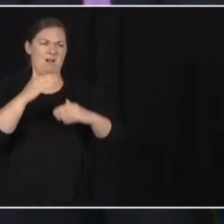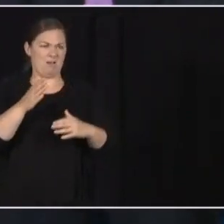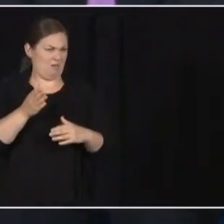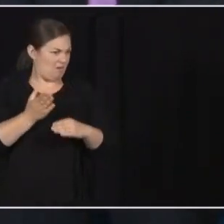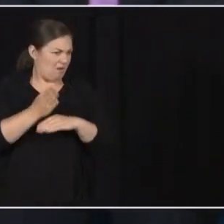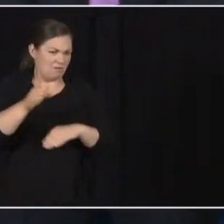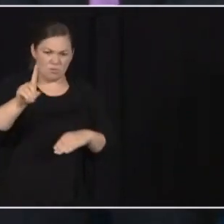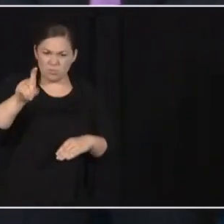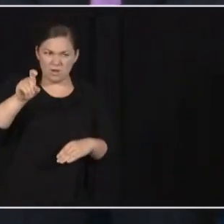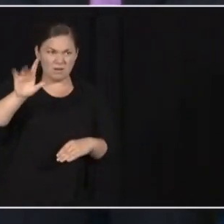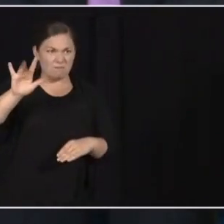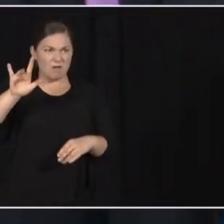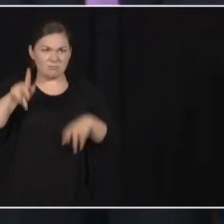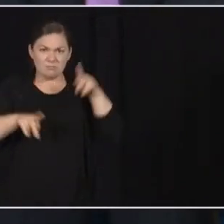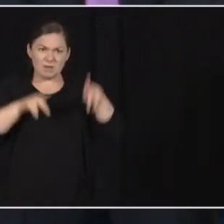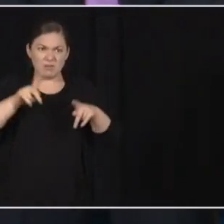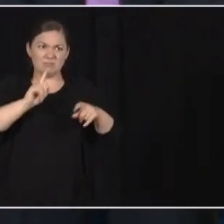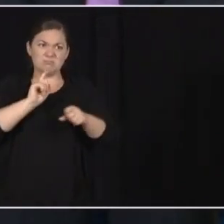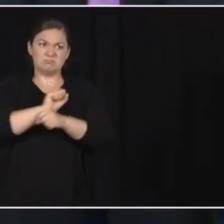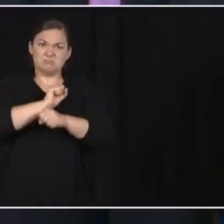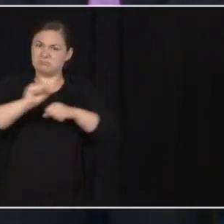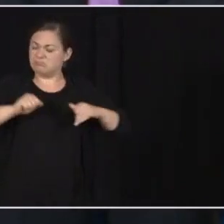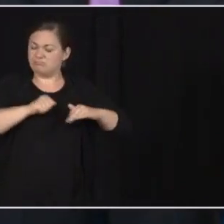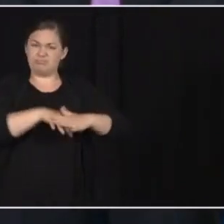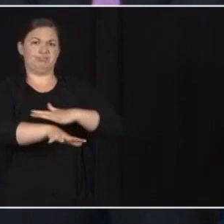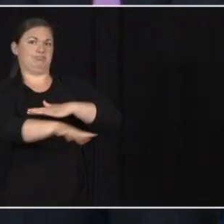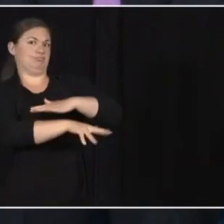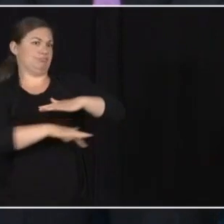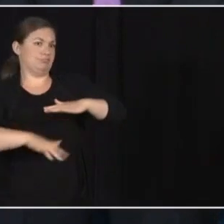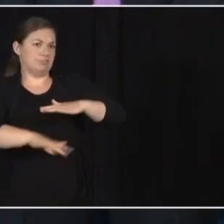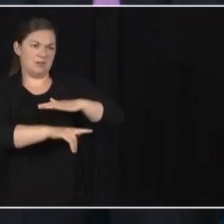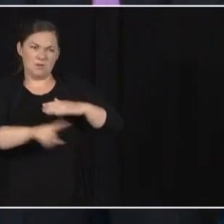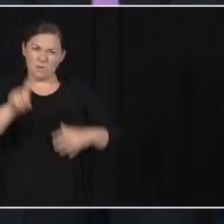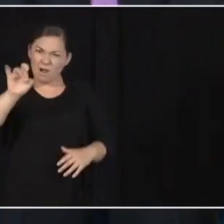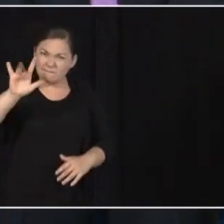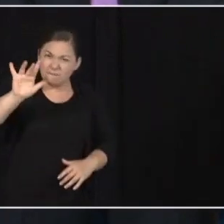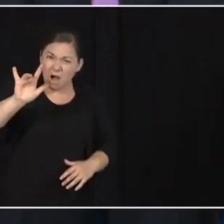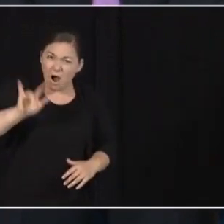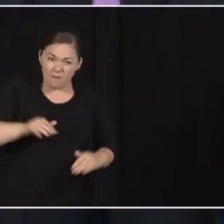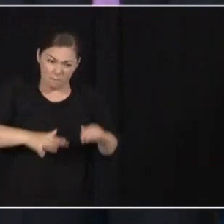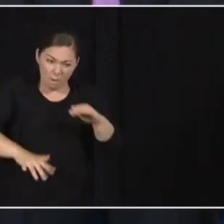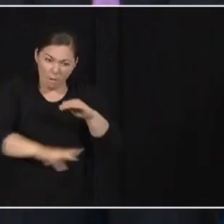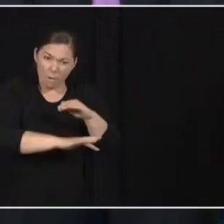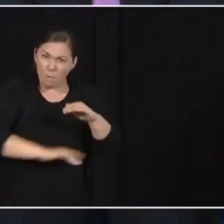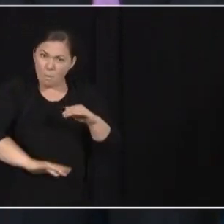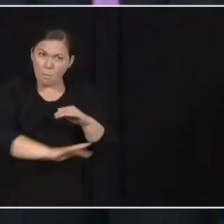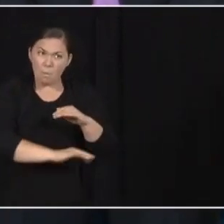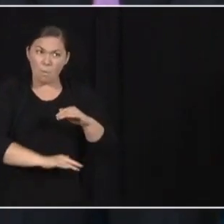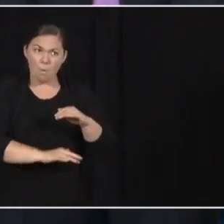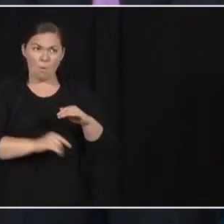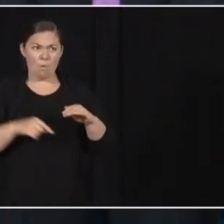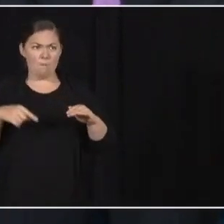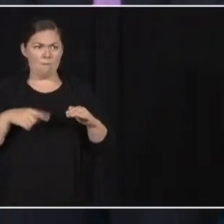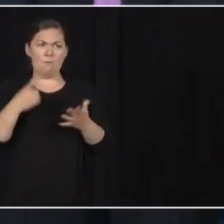and about 125 850 people inside of their establishment. I just wanted to get your reaction to this